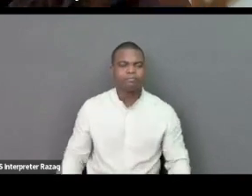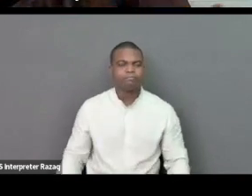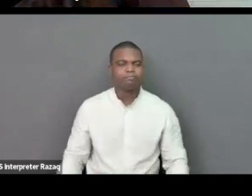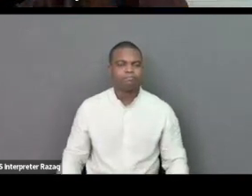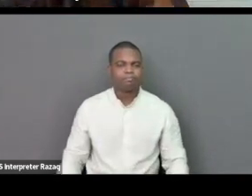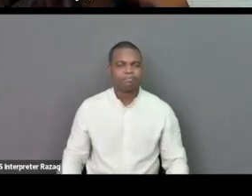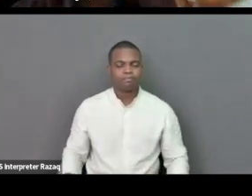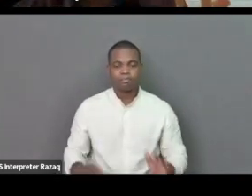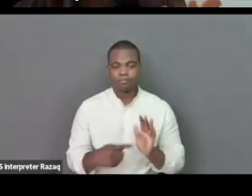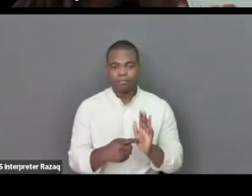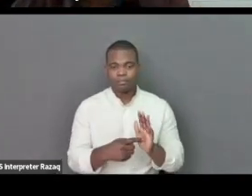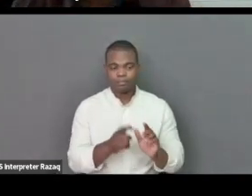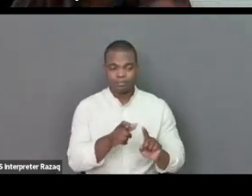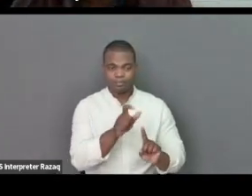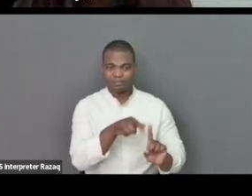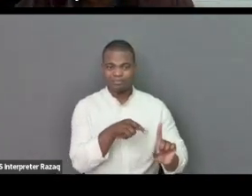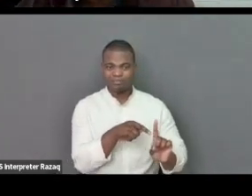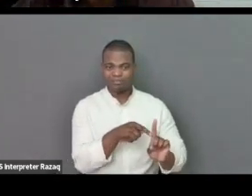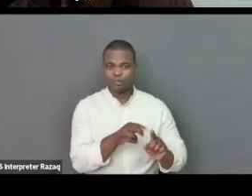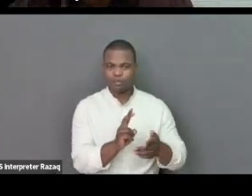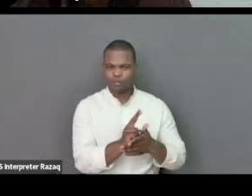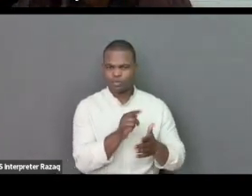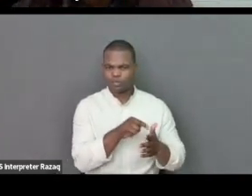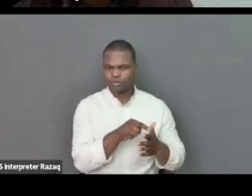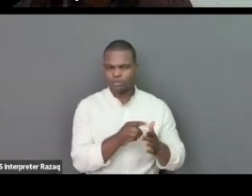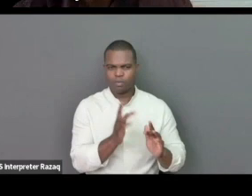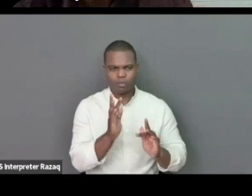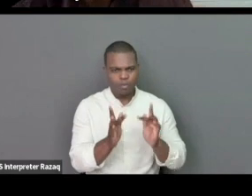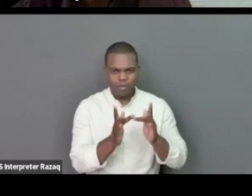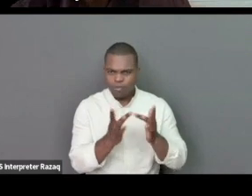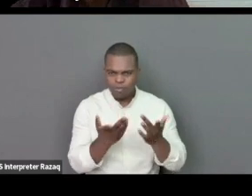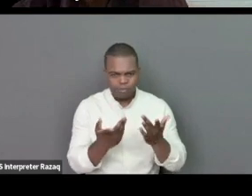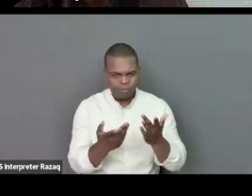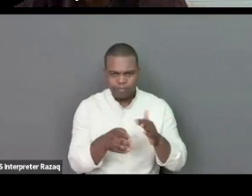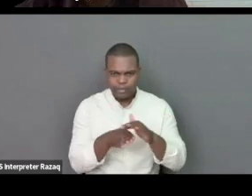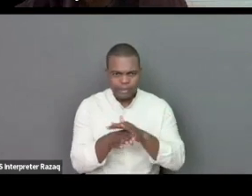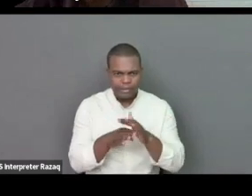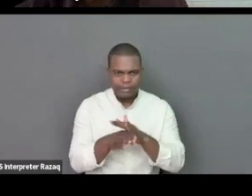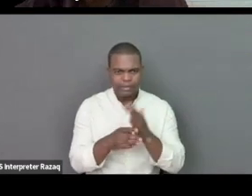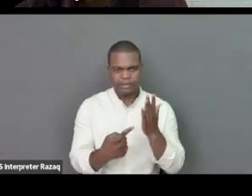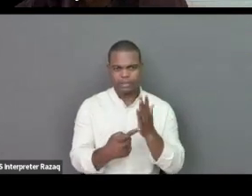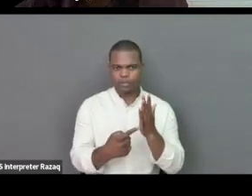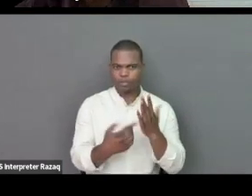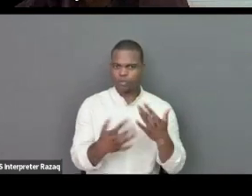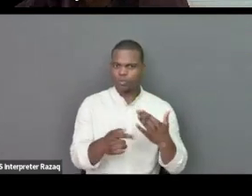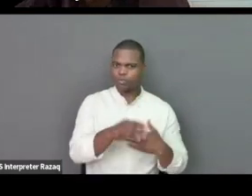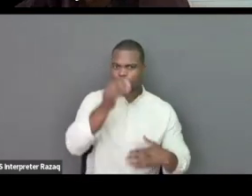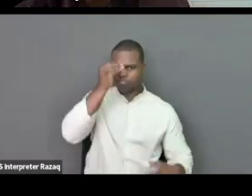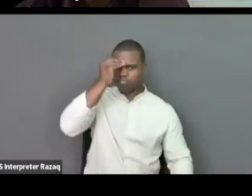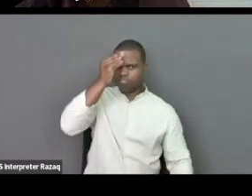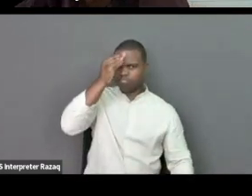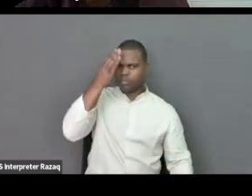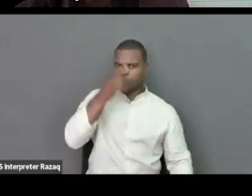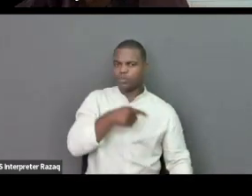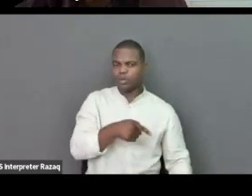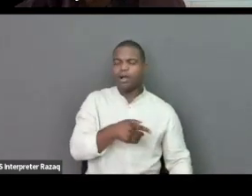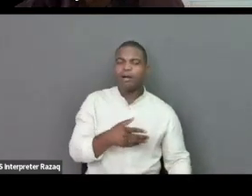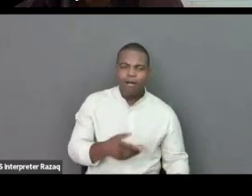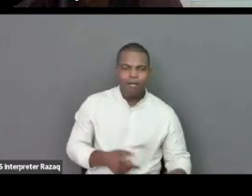and important that they explain in their own, so say layman terms, what the problem is. The website owner should be able